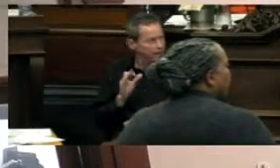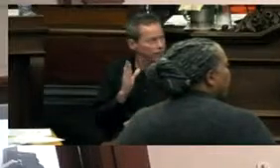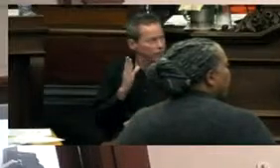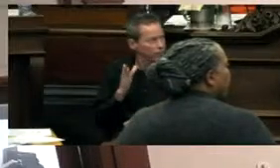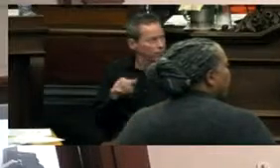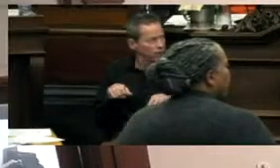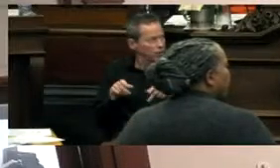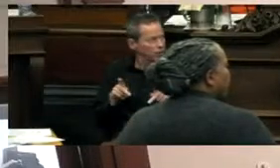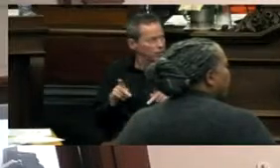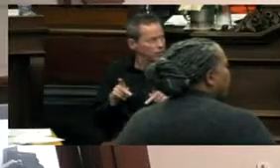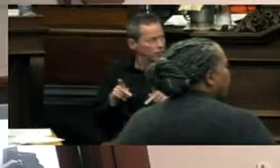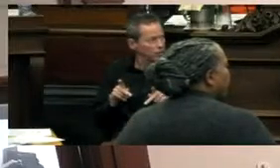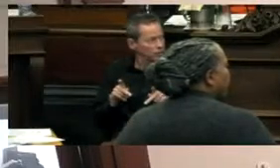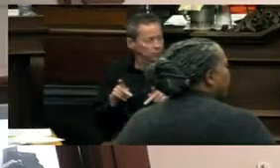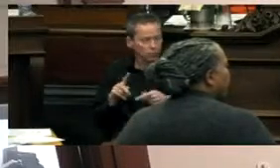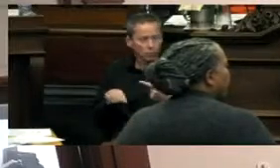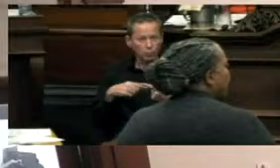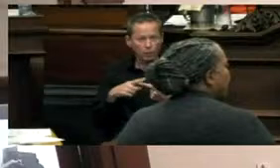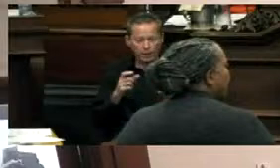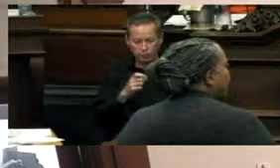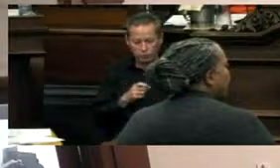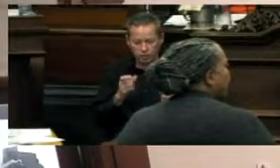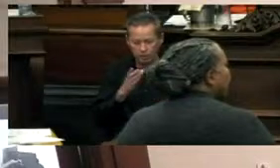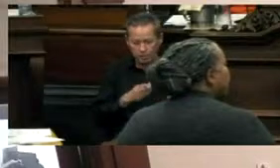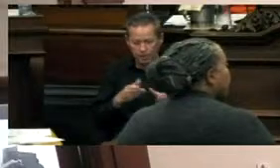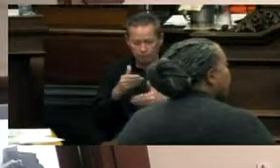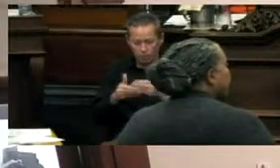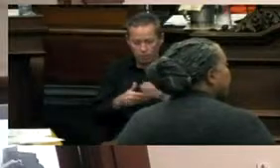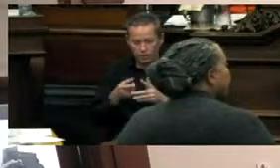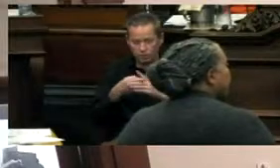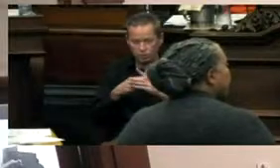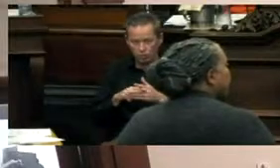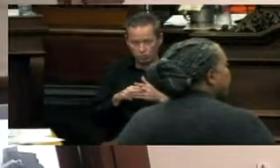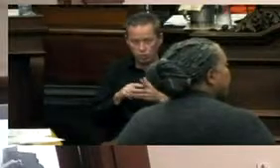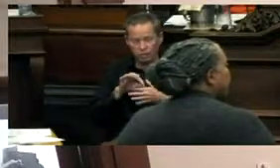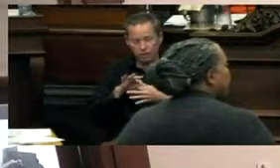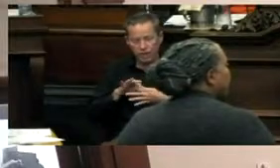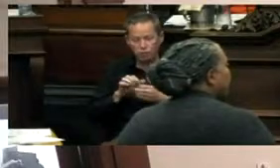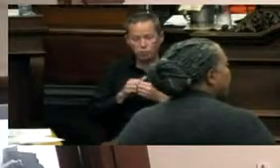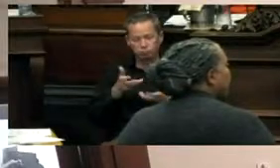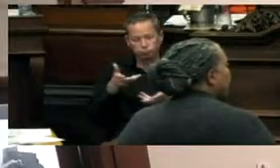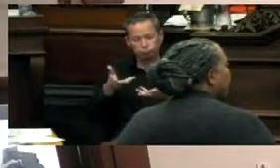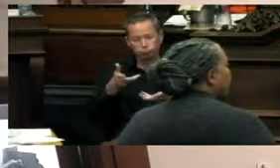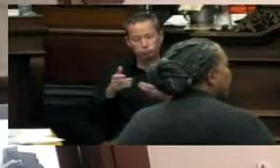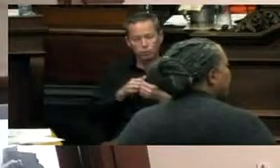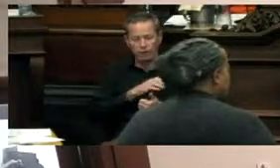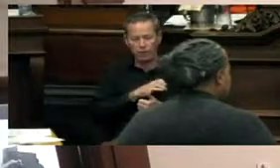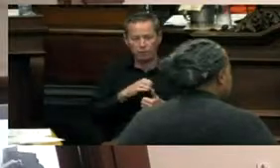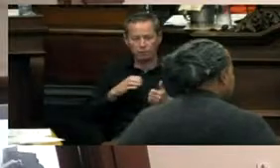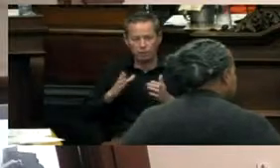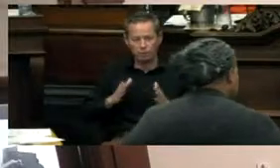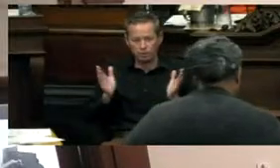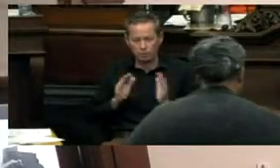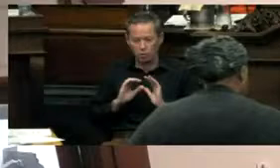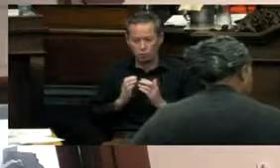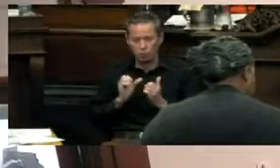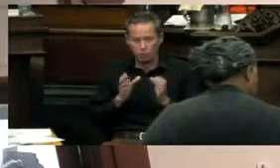almost any consultant that comes on for any department, if there's going to be an opportunity once the strategic